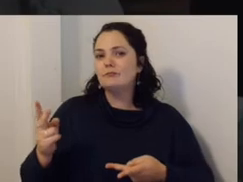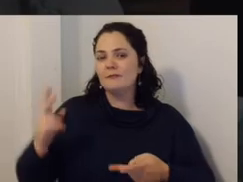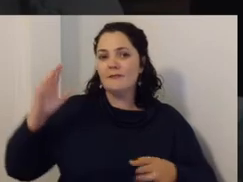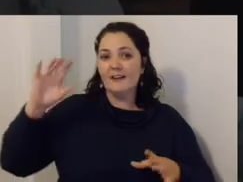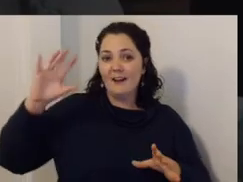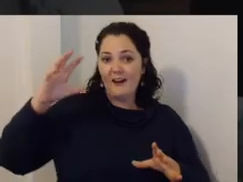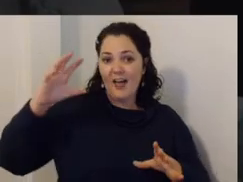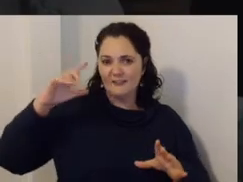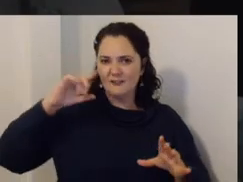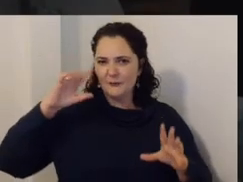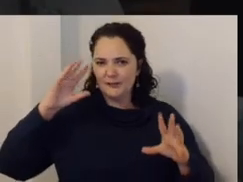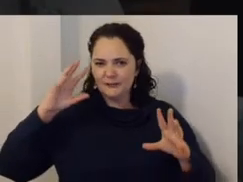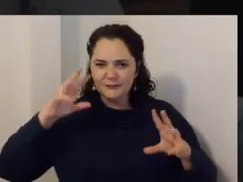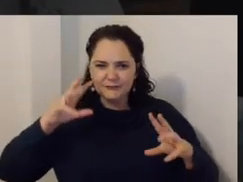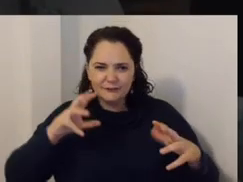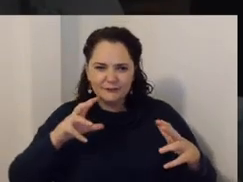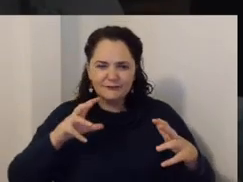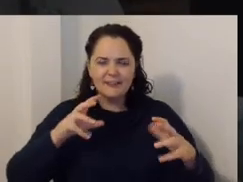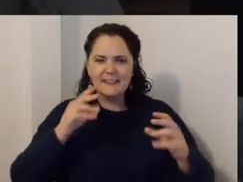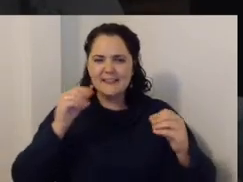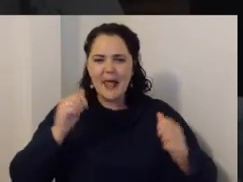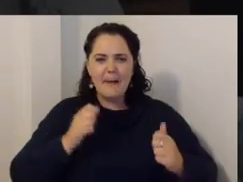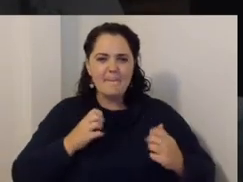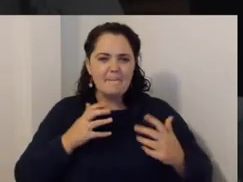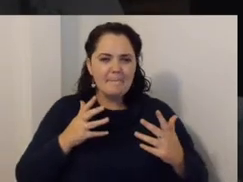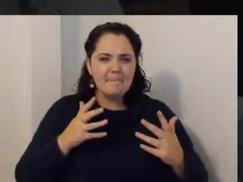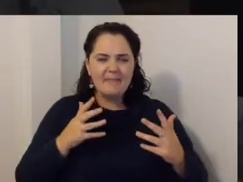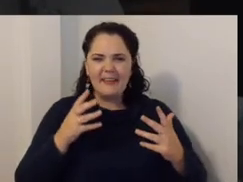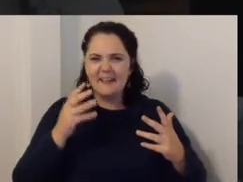going to illuminate parts of their bodies, other parts of their bodies are going to drift off in